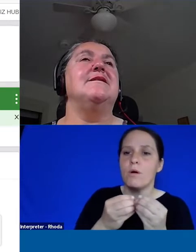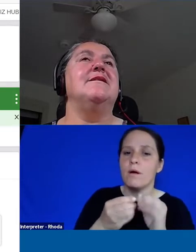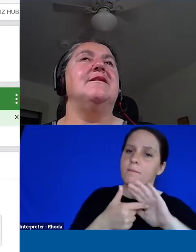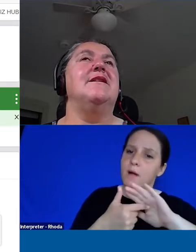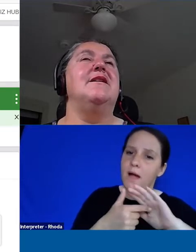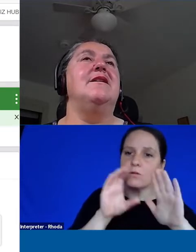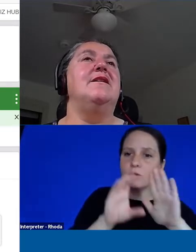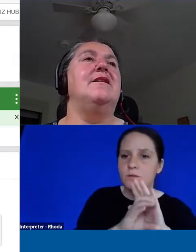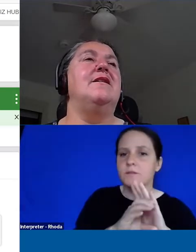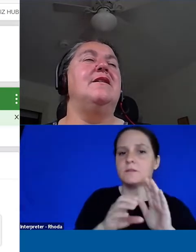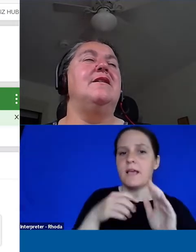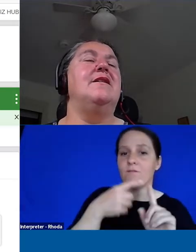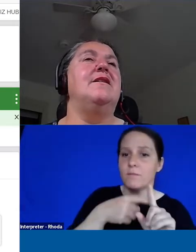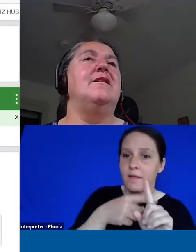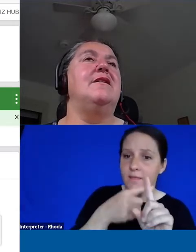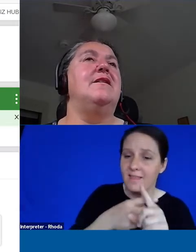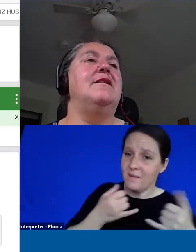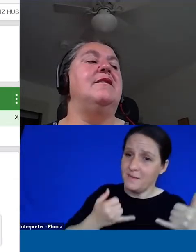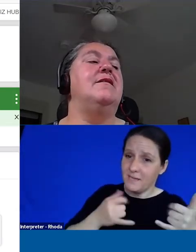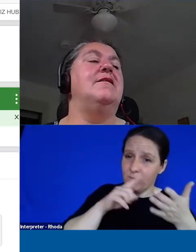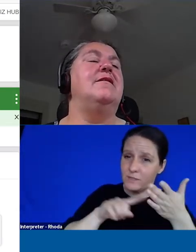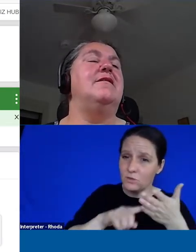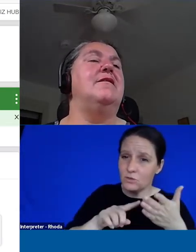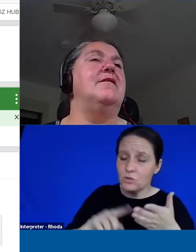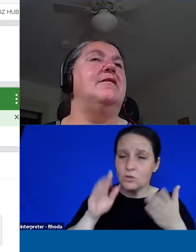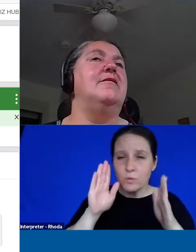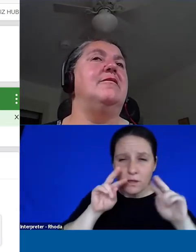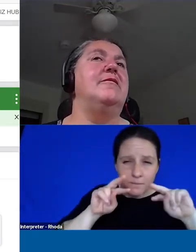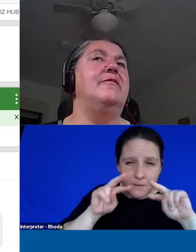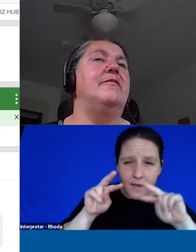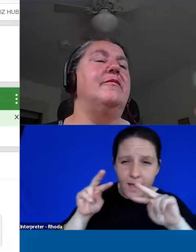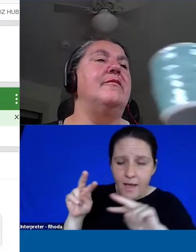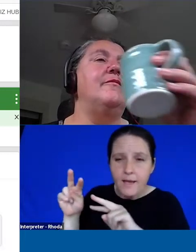In the meantime, our researchers will keep track of any developments that might require more frequent updates.